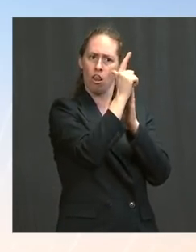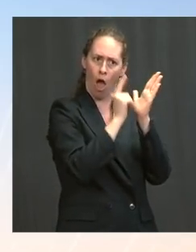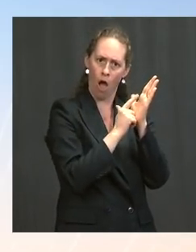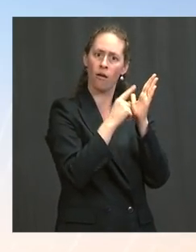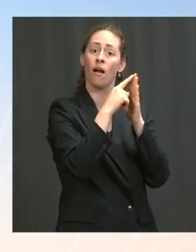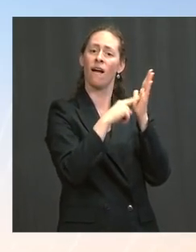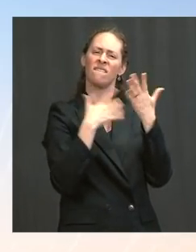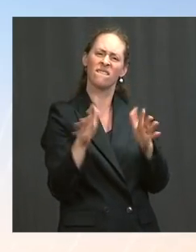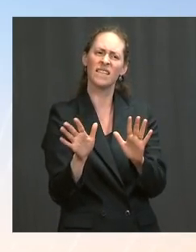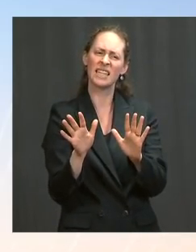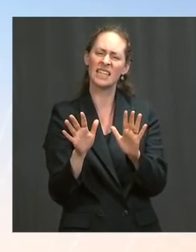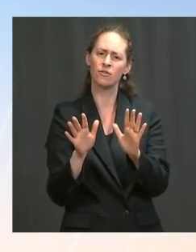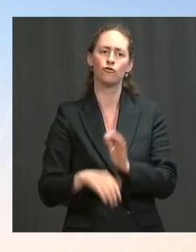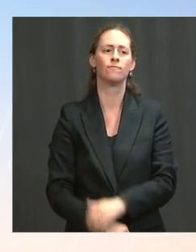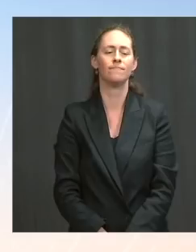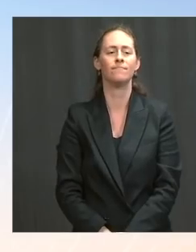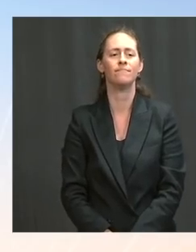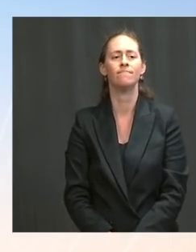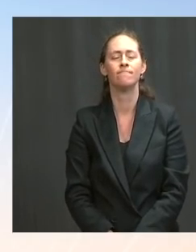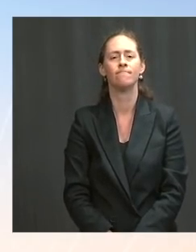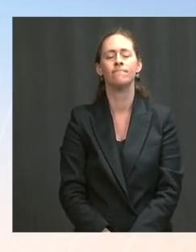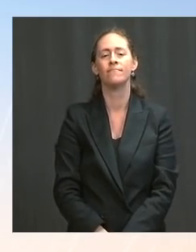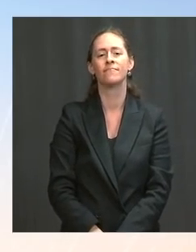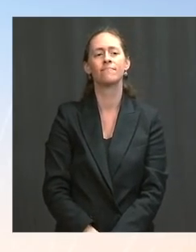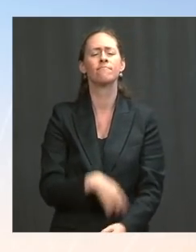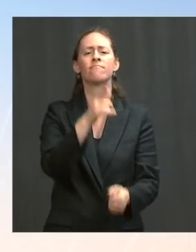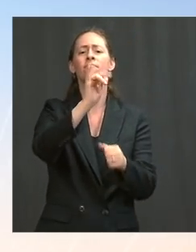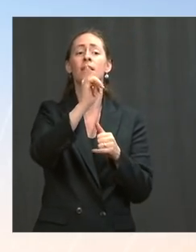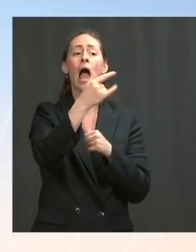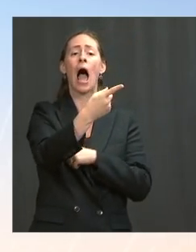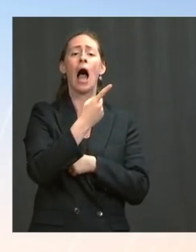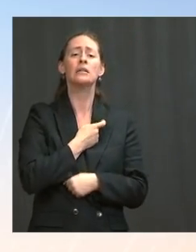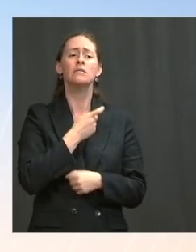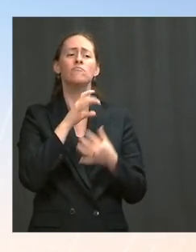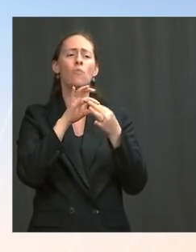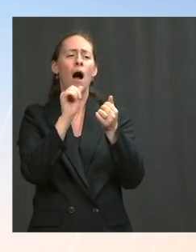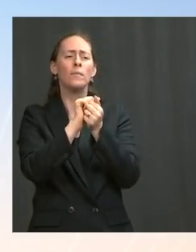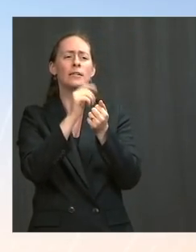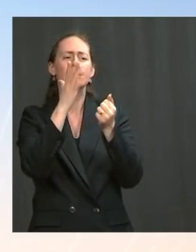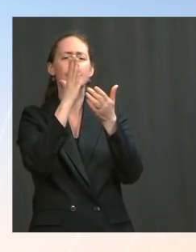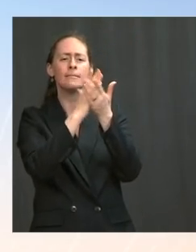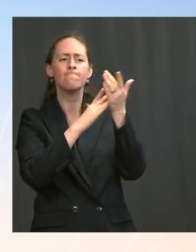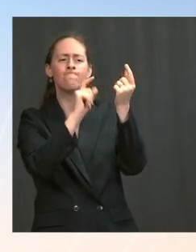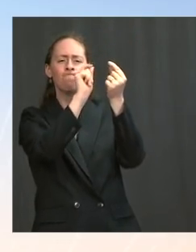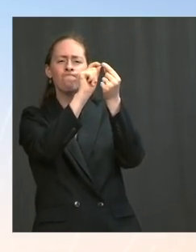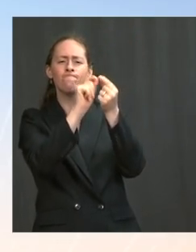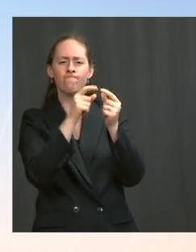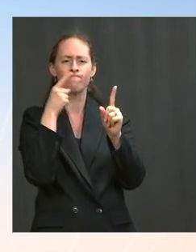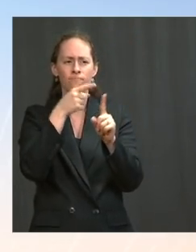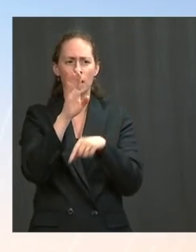about the specific component of the package, just to give a little bit more detail there --